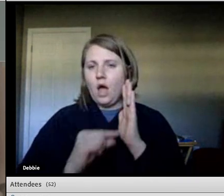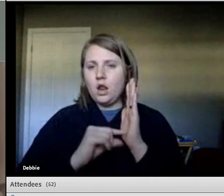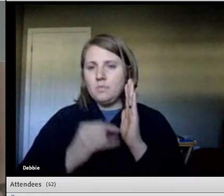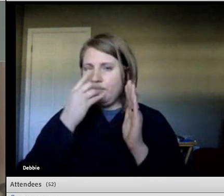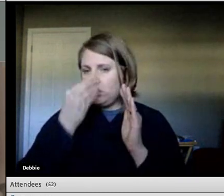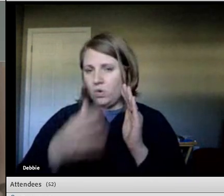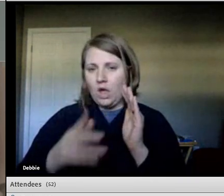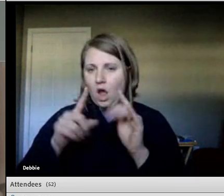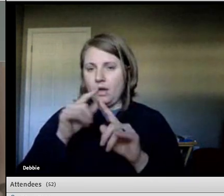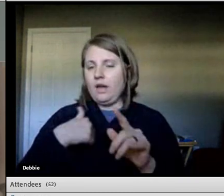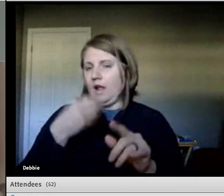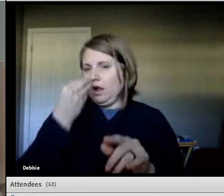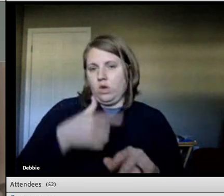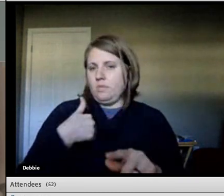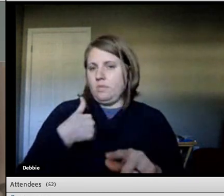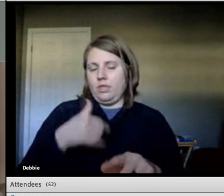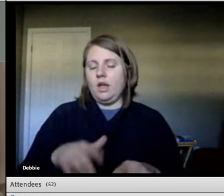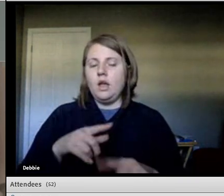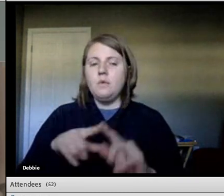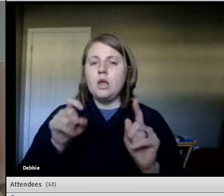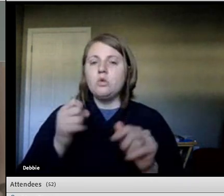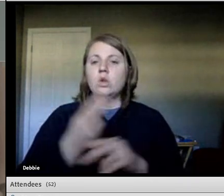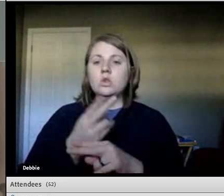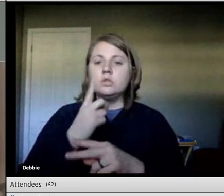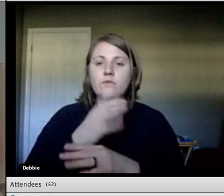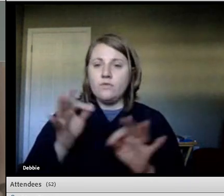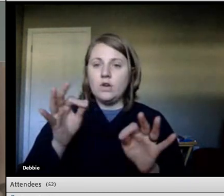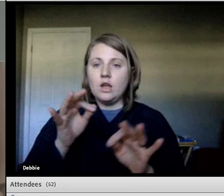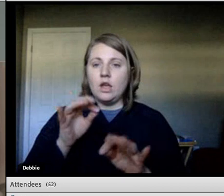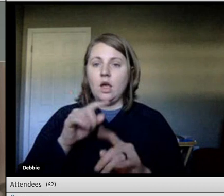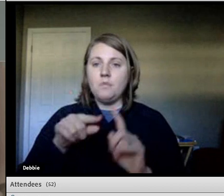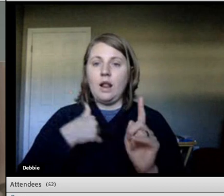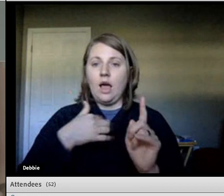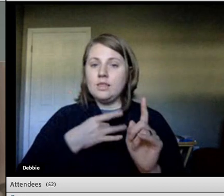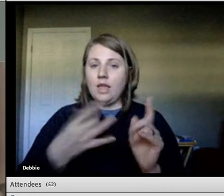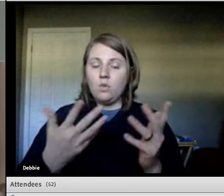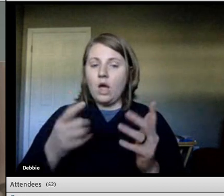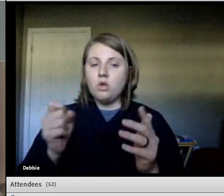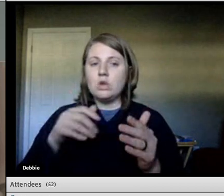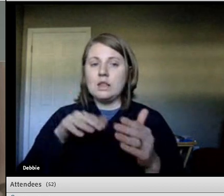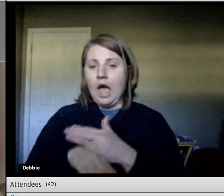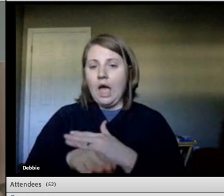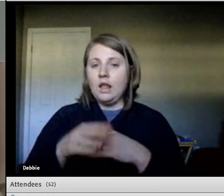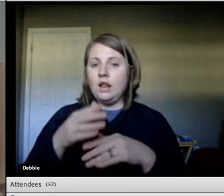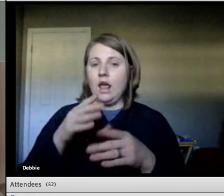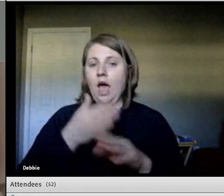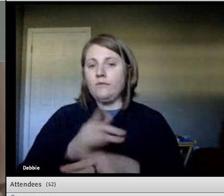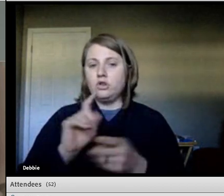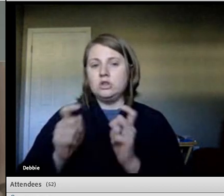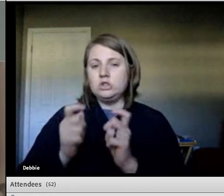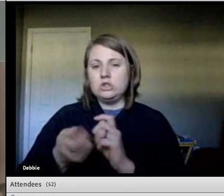What I like is you can come in afterwards and change little things, so I can create a video called like "Things At My Library This Week,"